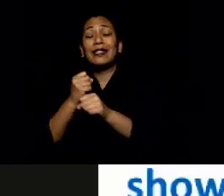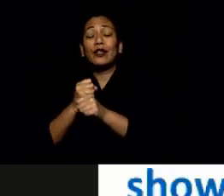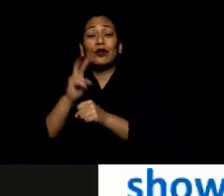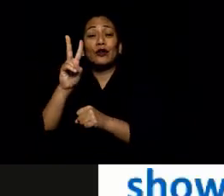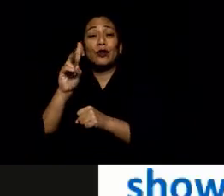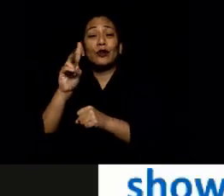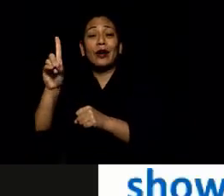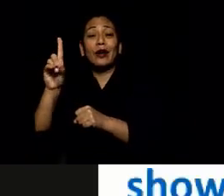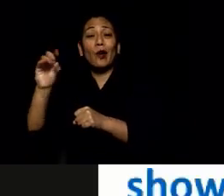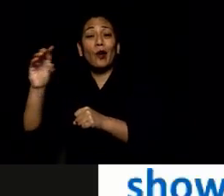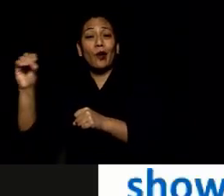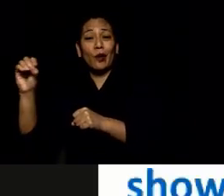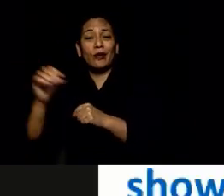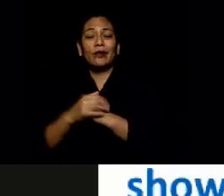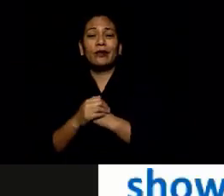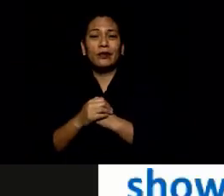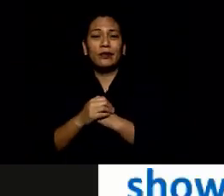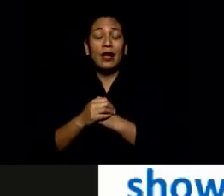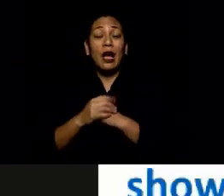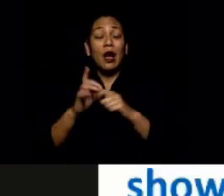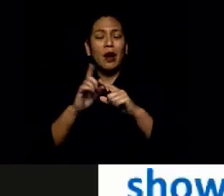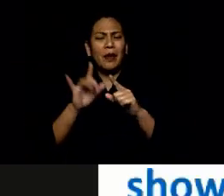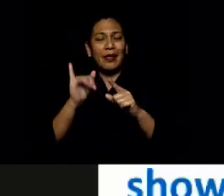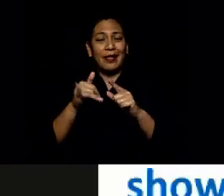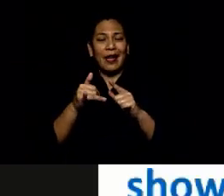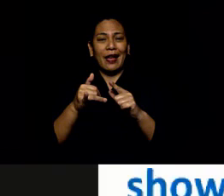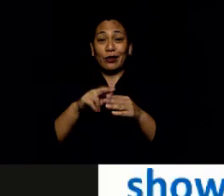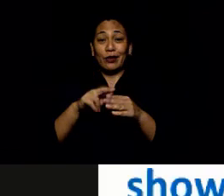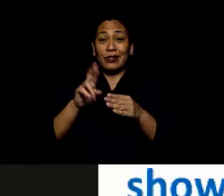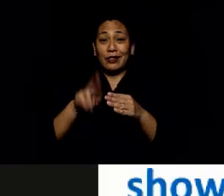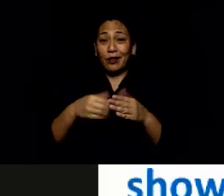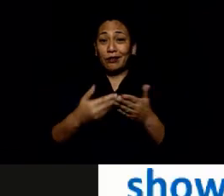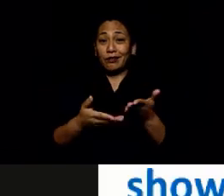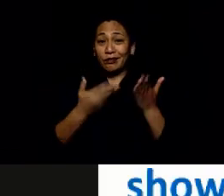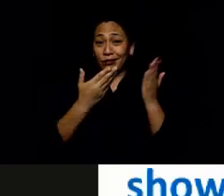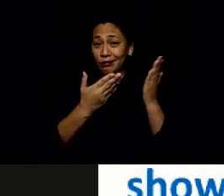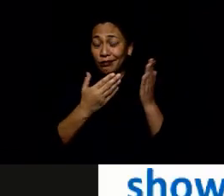And what it showed is that if humanity pursued economic growth